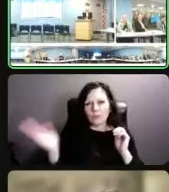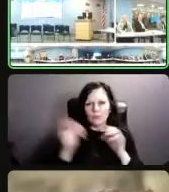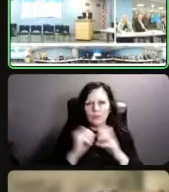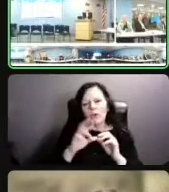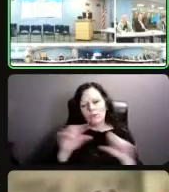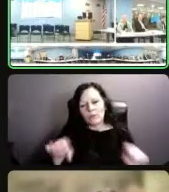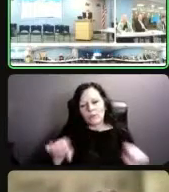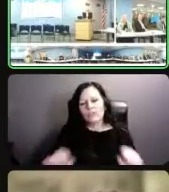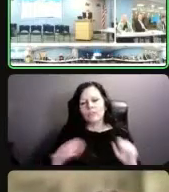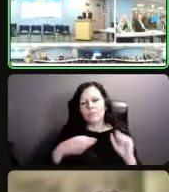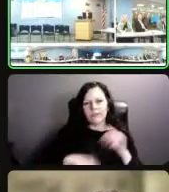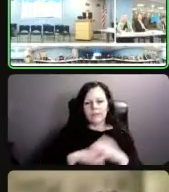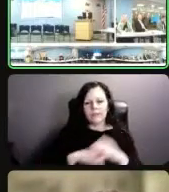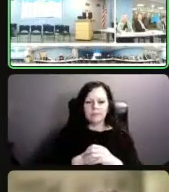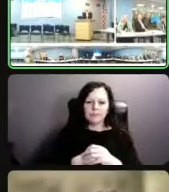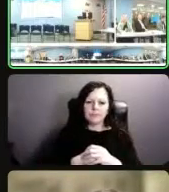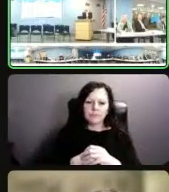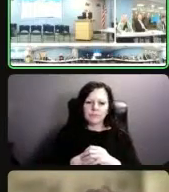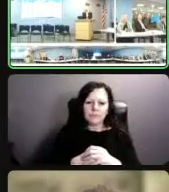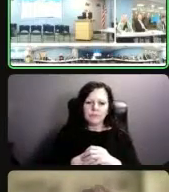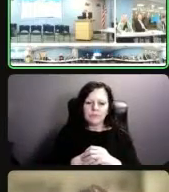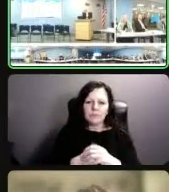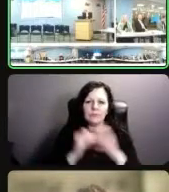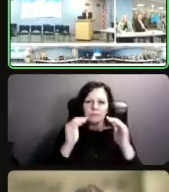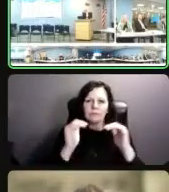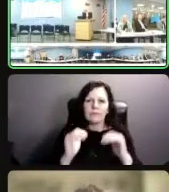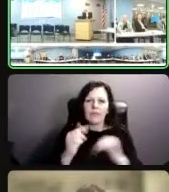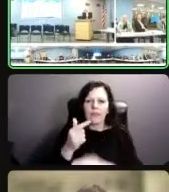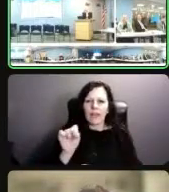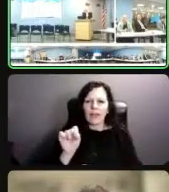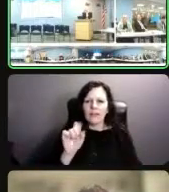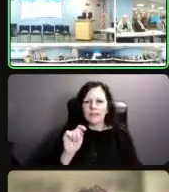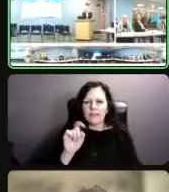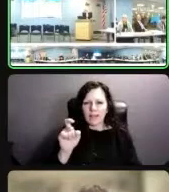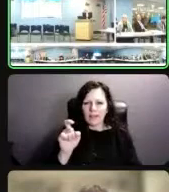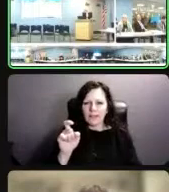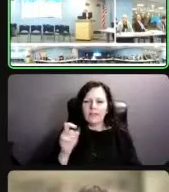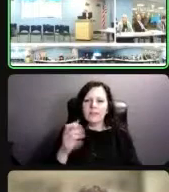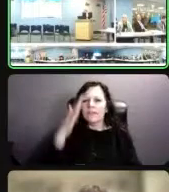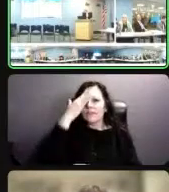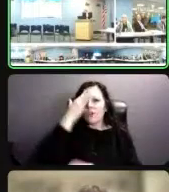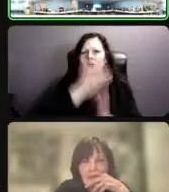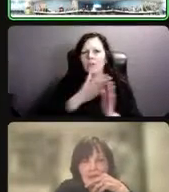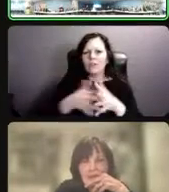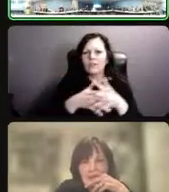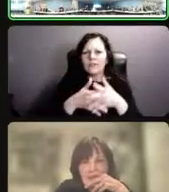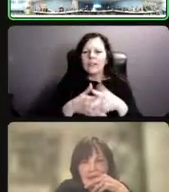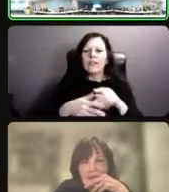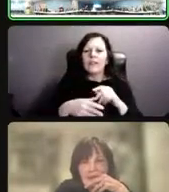AND SOTS DEFINIT A